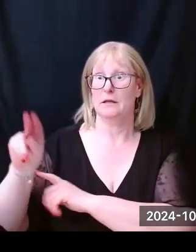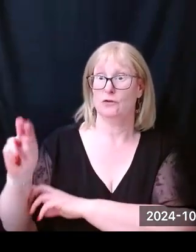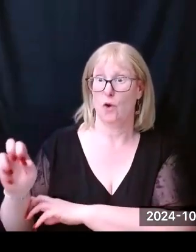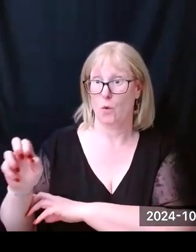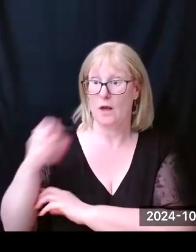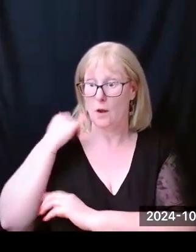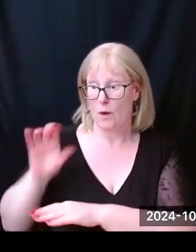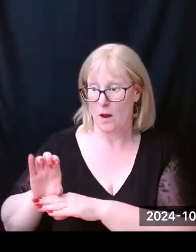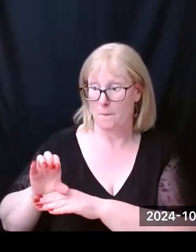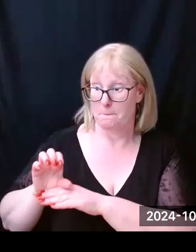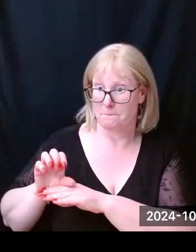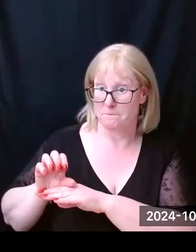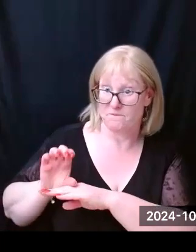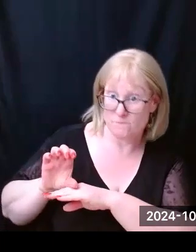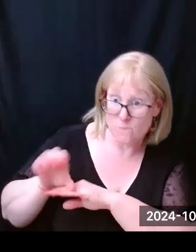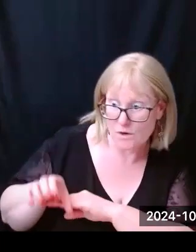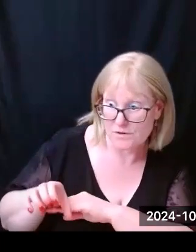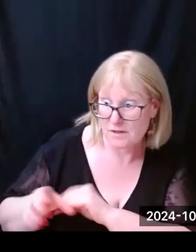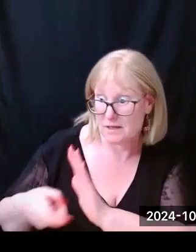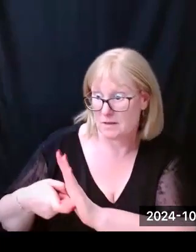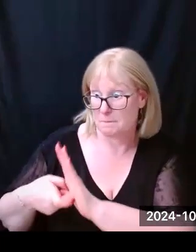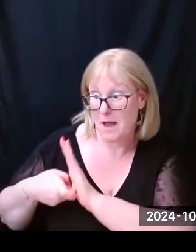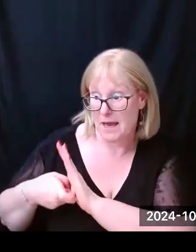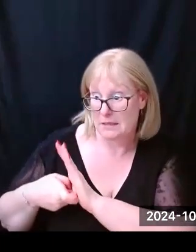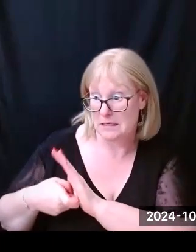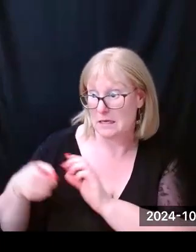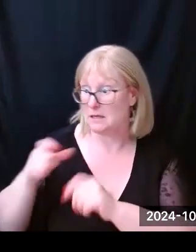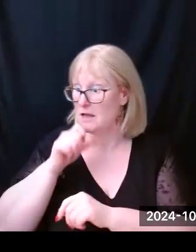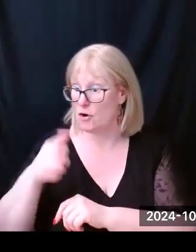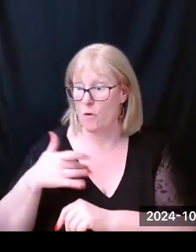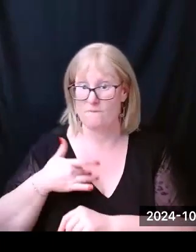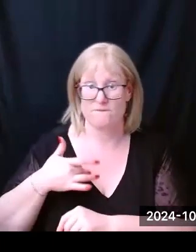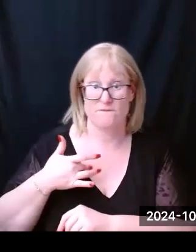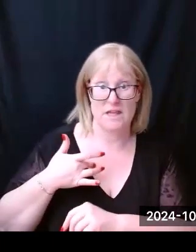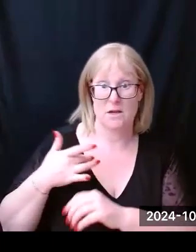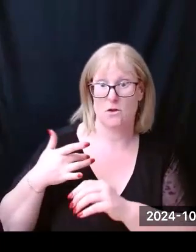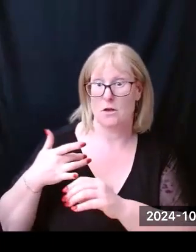kids to do things that's outside of their zone of proximal development,